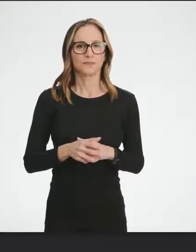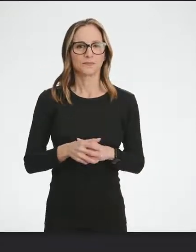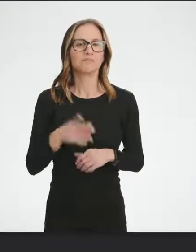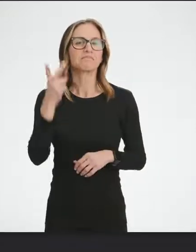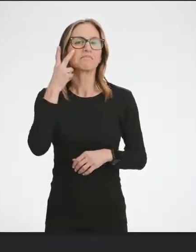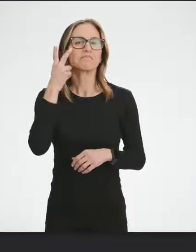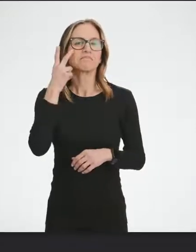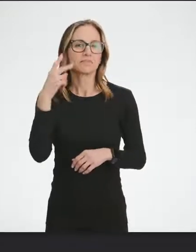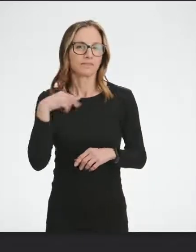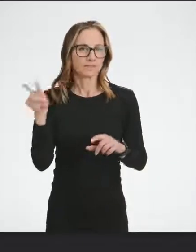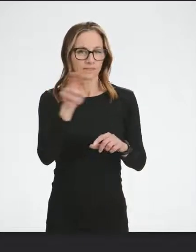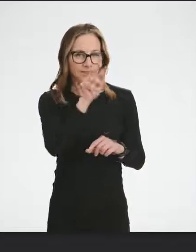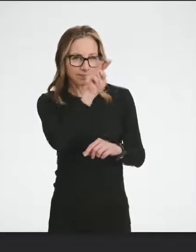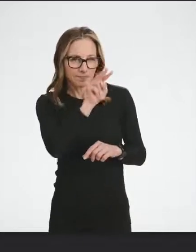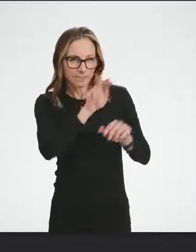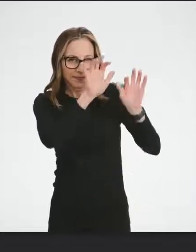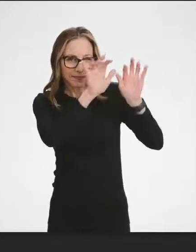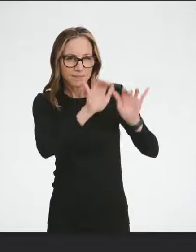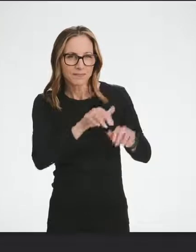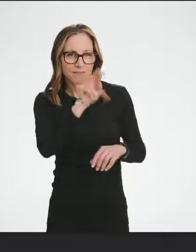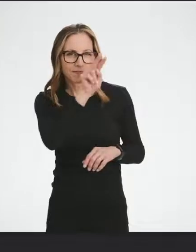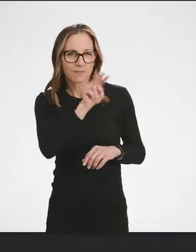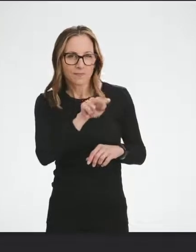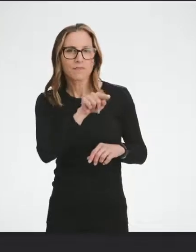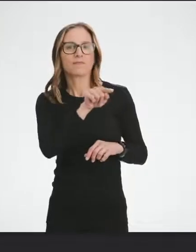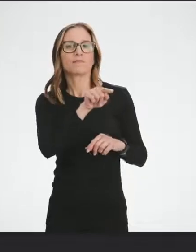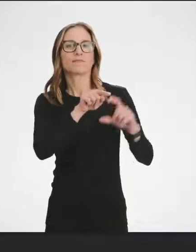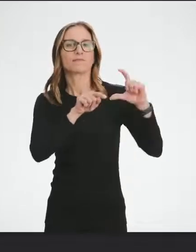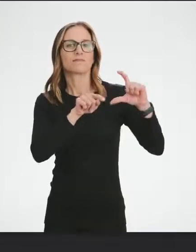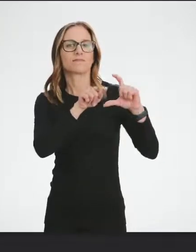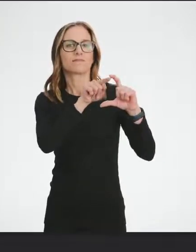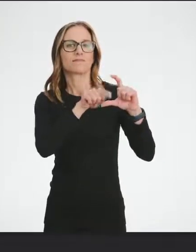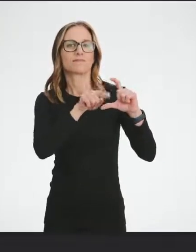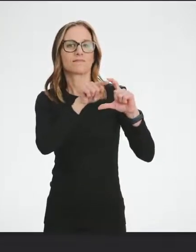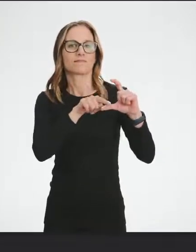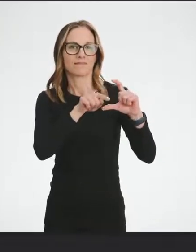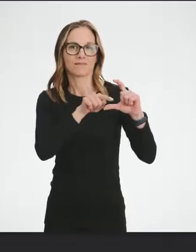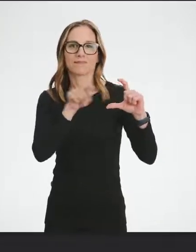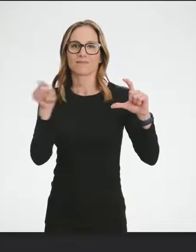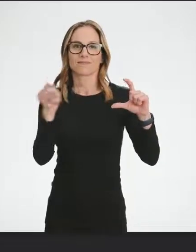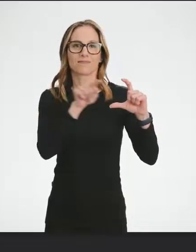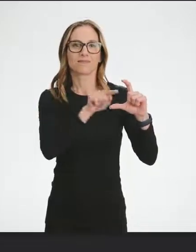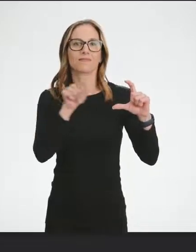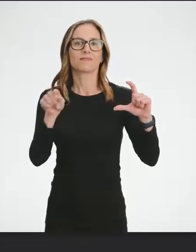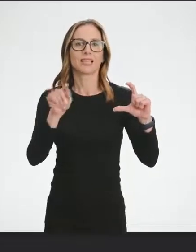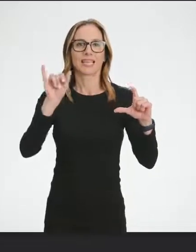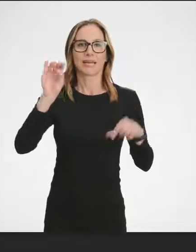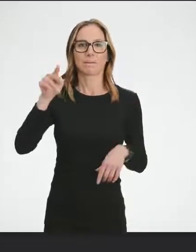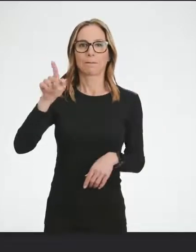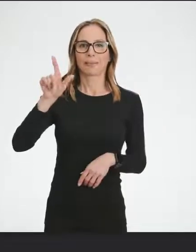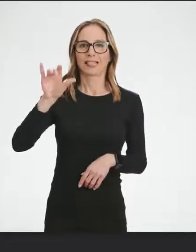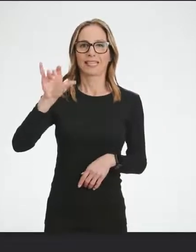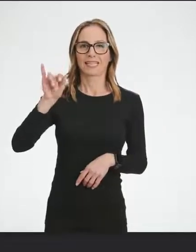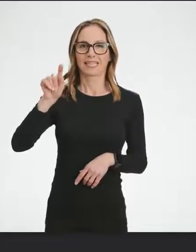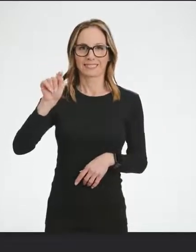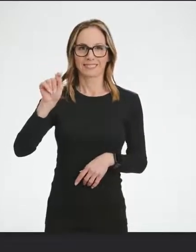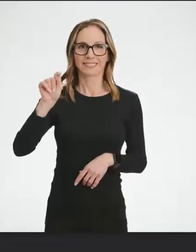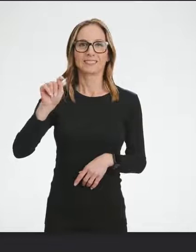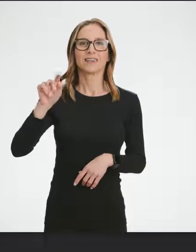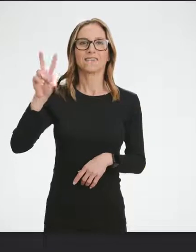Let's see where we're describing this layout. These views here are in an implicit Vstack.